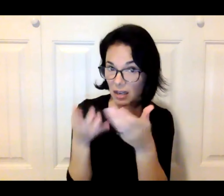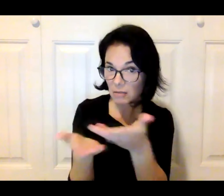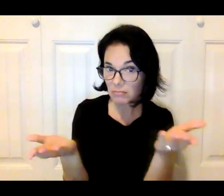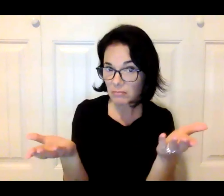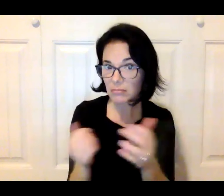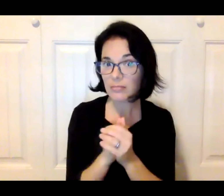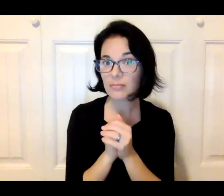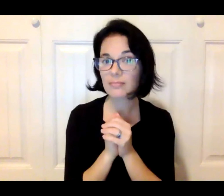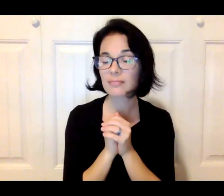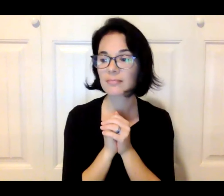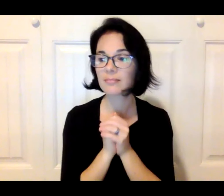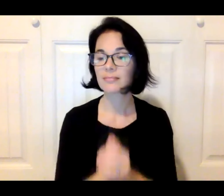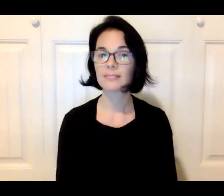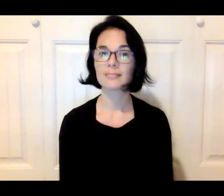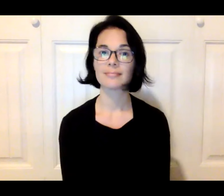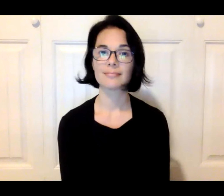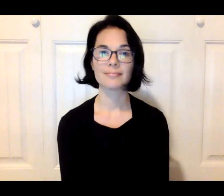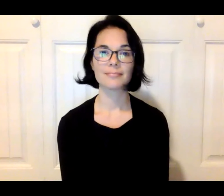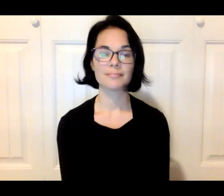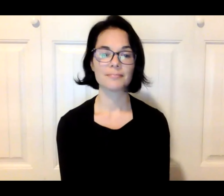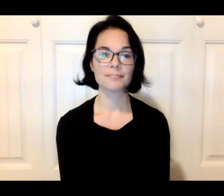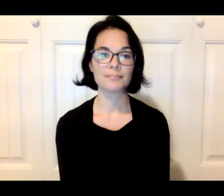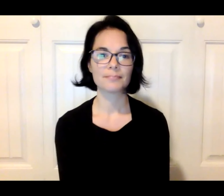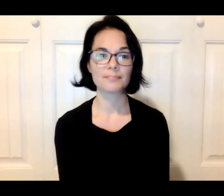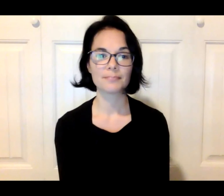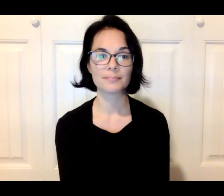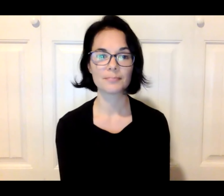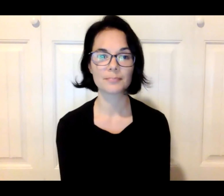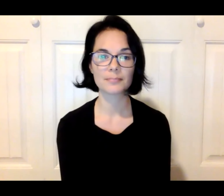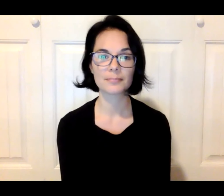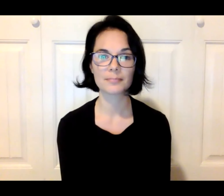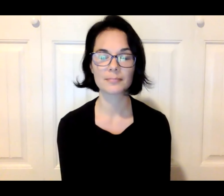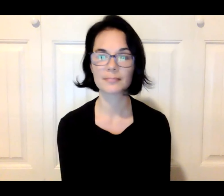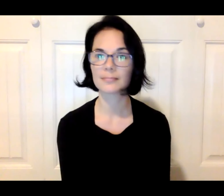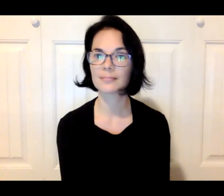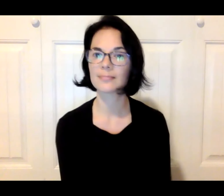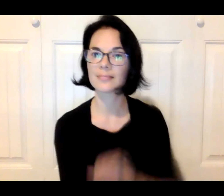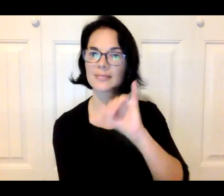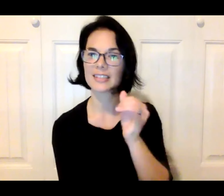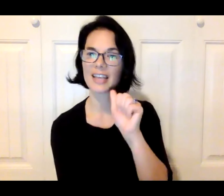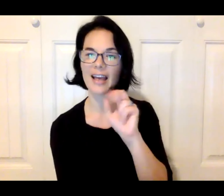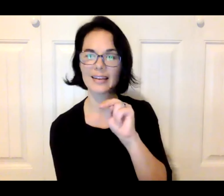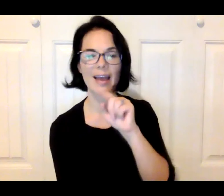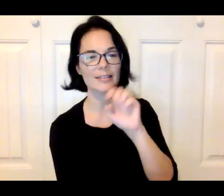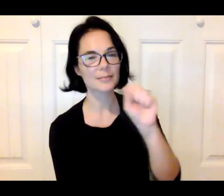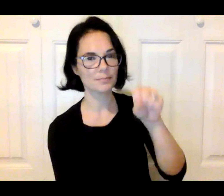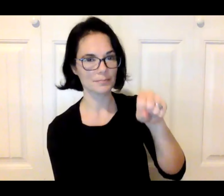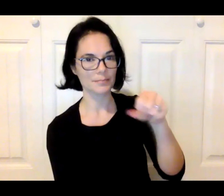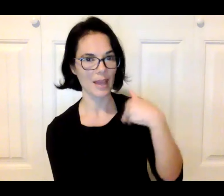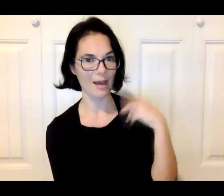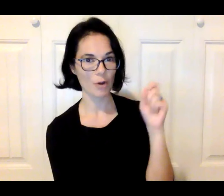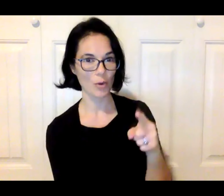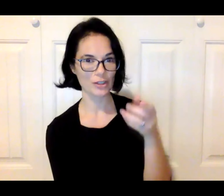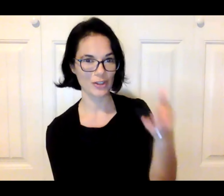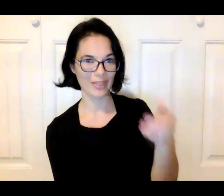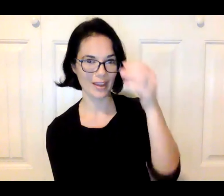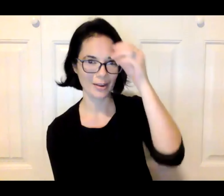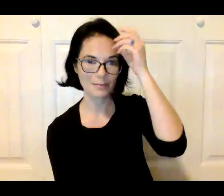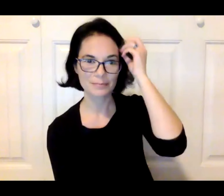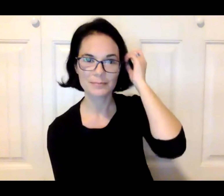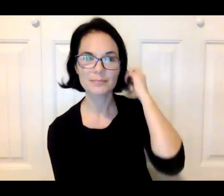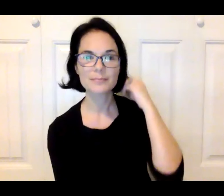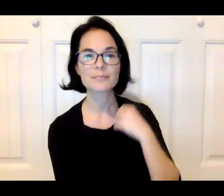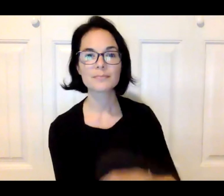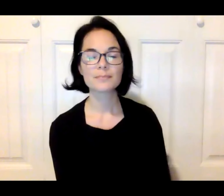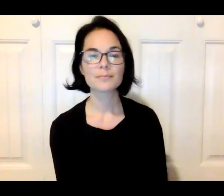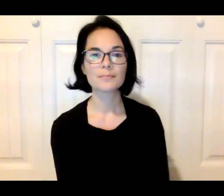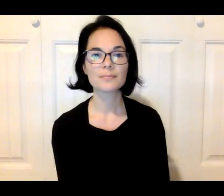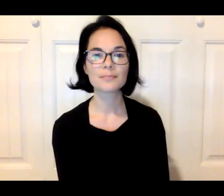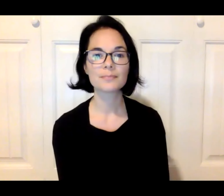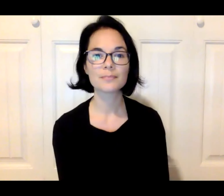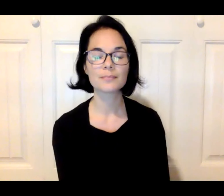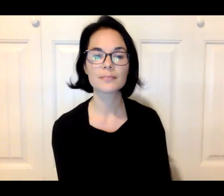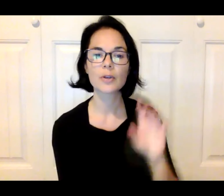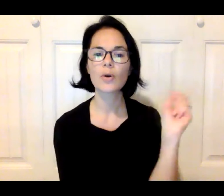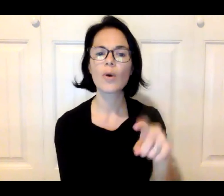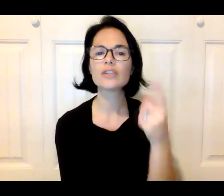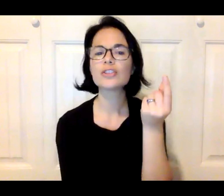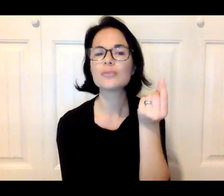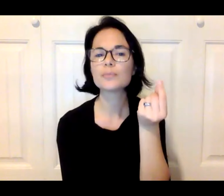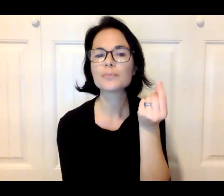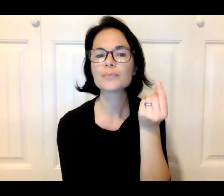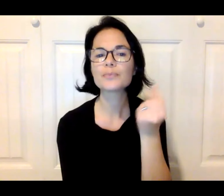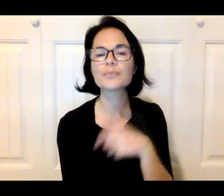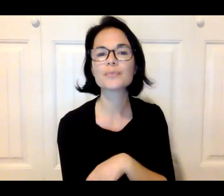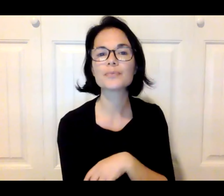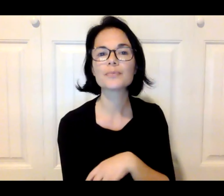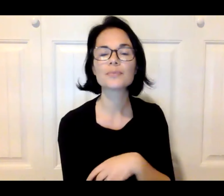Some early evidence seems to suggest it won’t last very long. Regarding vaccines, we don’t know until